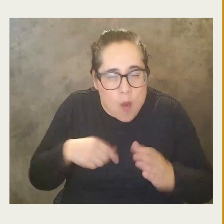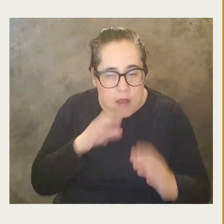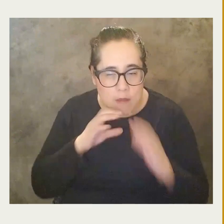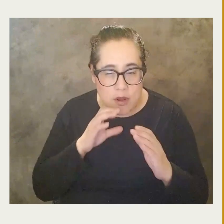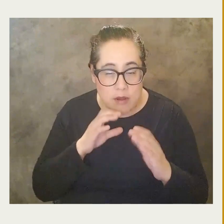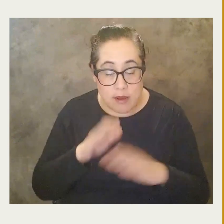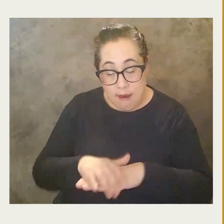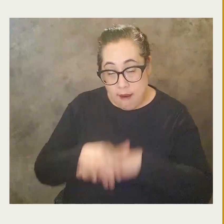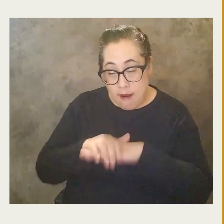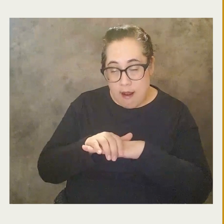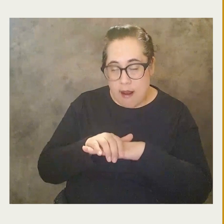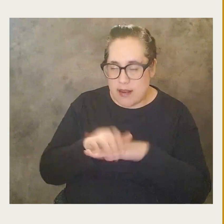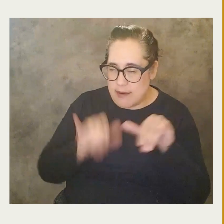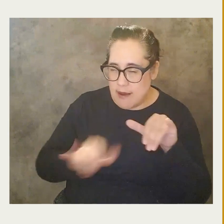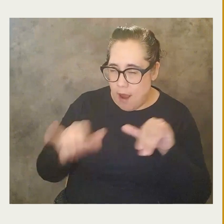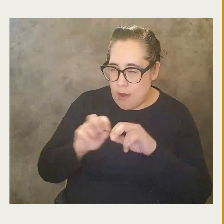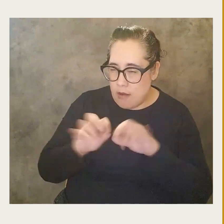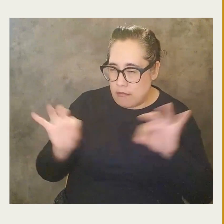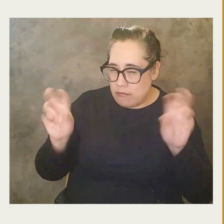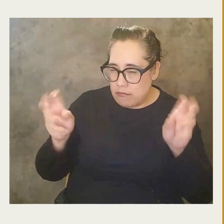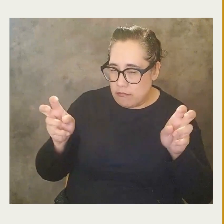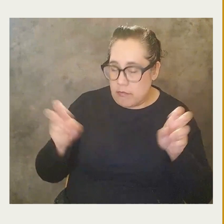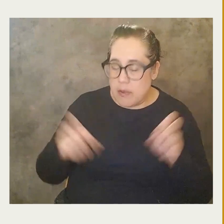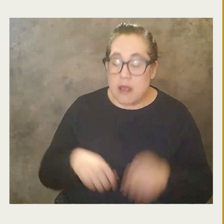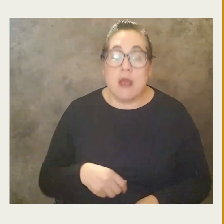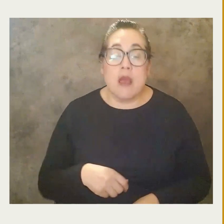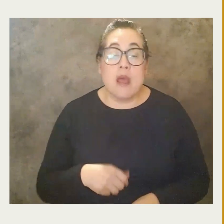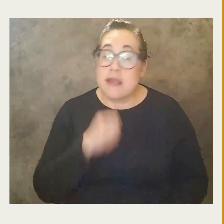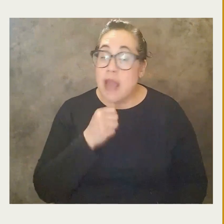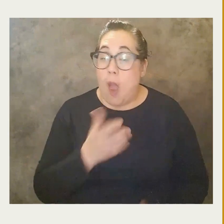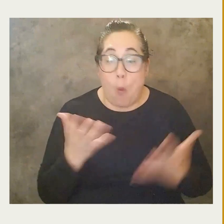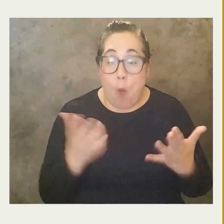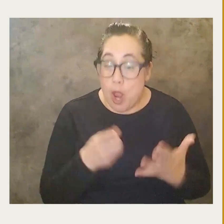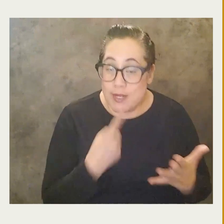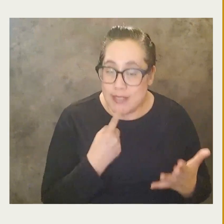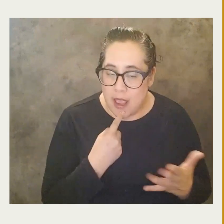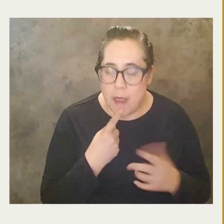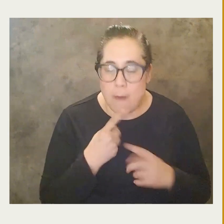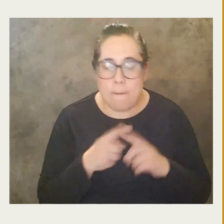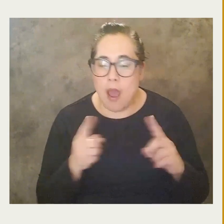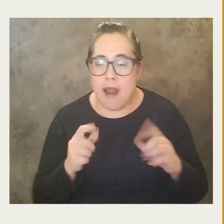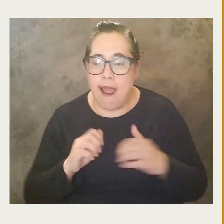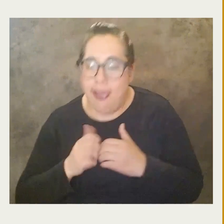In English, there's a common expression. It's not what you say, but how you say it.